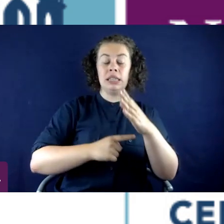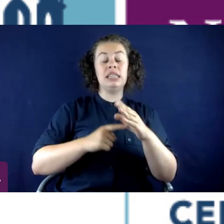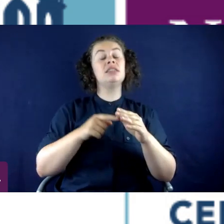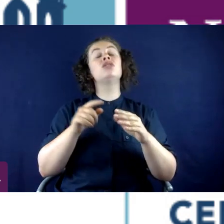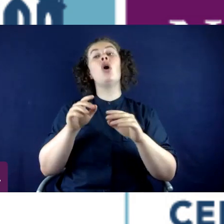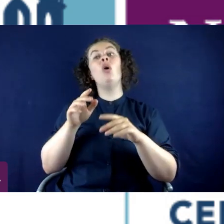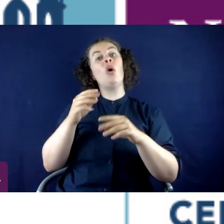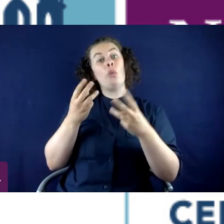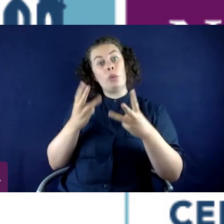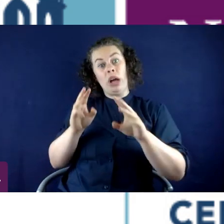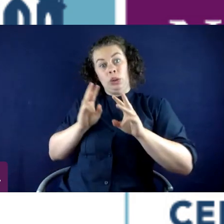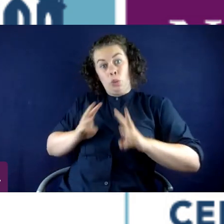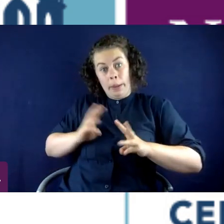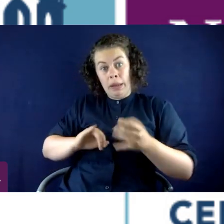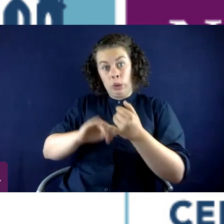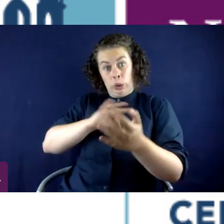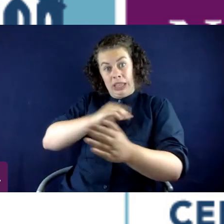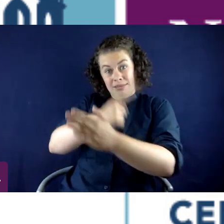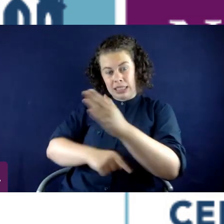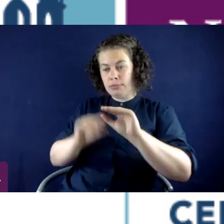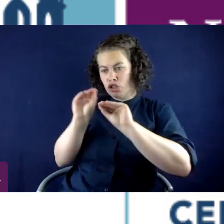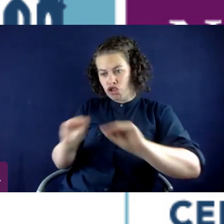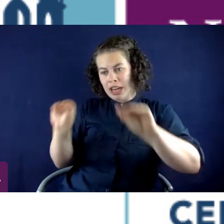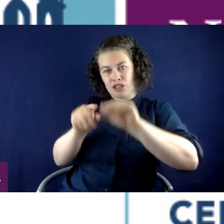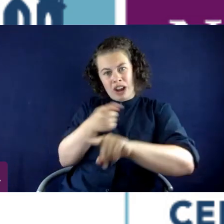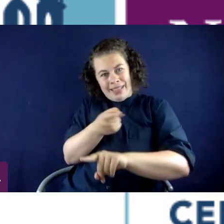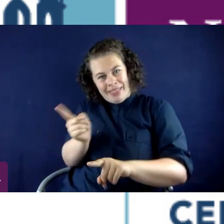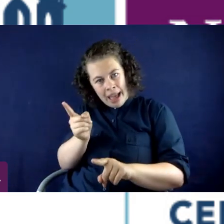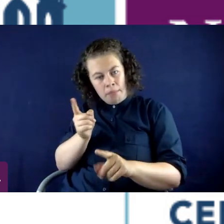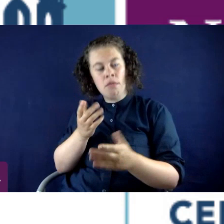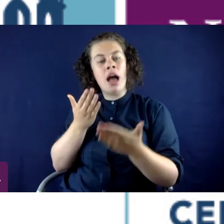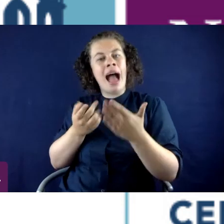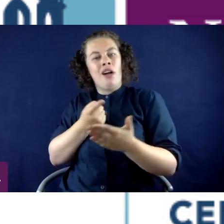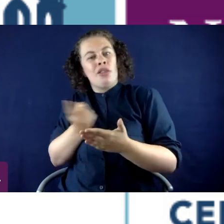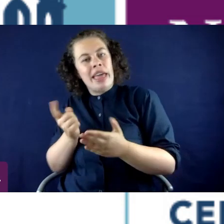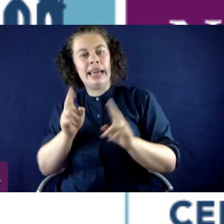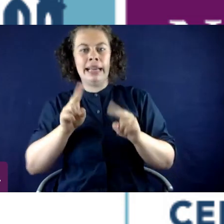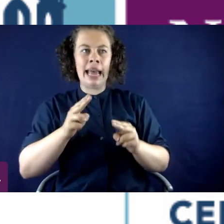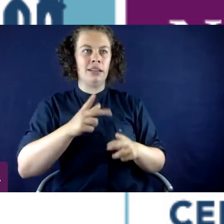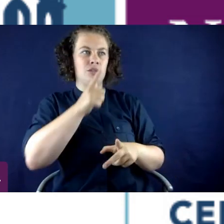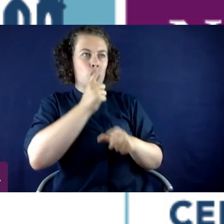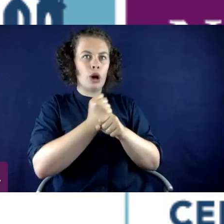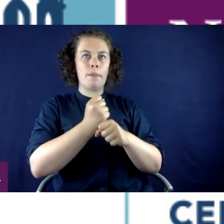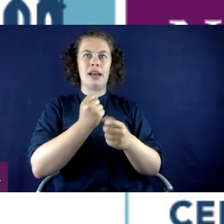To reclaim fairytales , popular narratives, and leave it with their